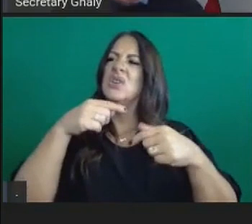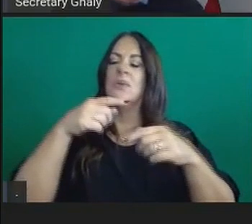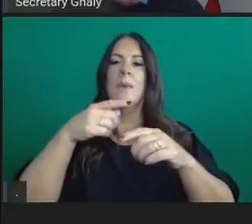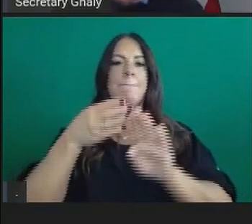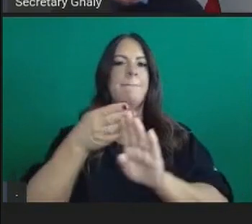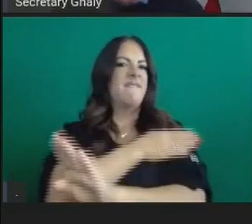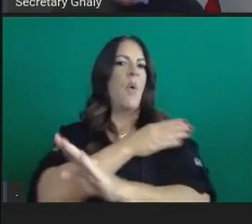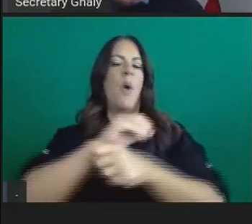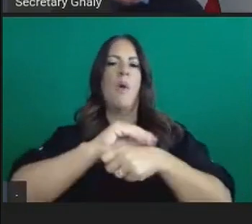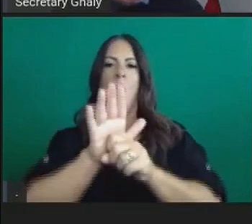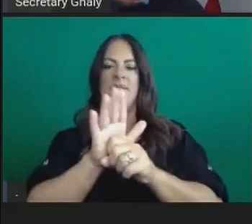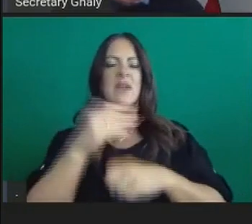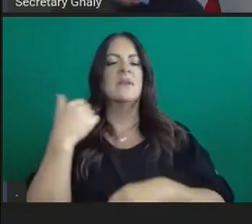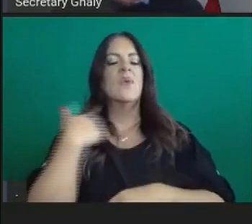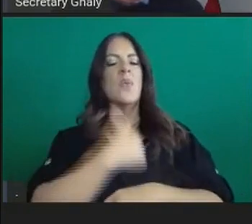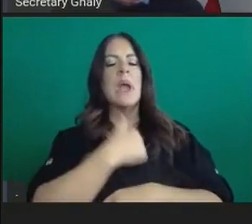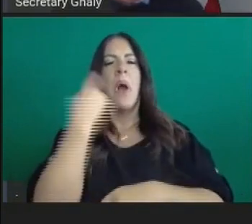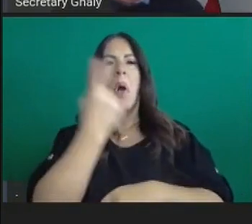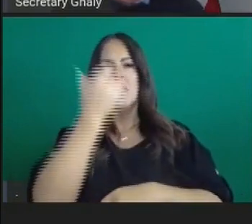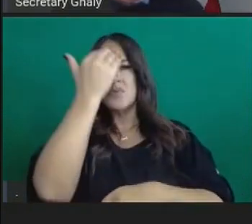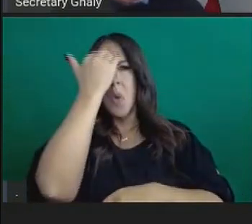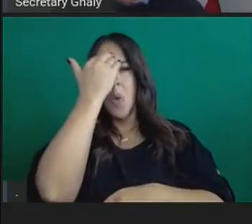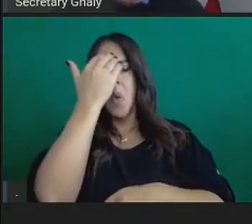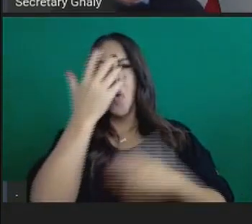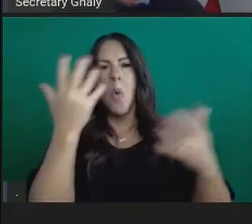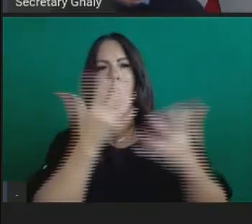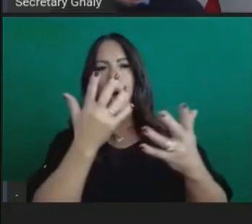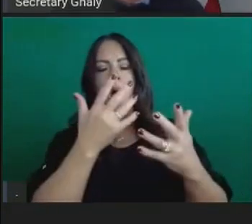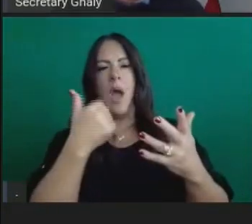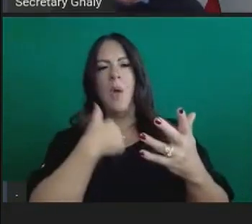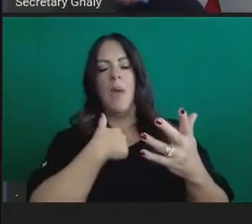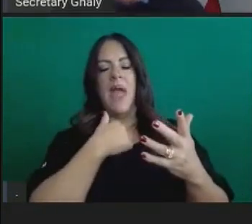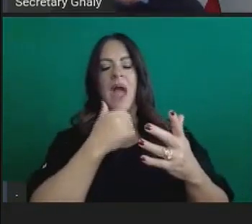JUST TO SORT OF LEVEL SET AND GIVE YOU A SENSE.